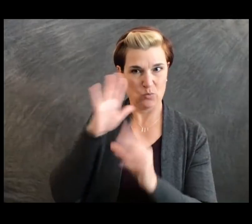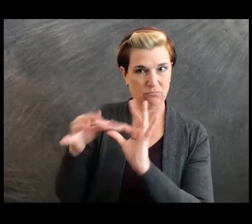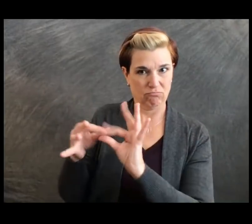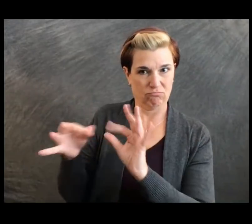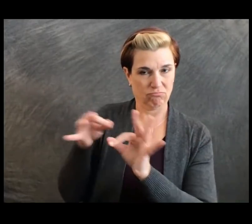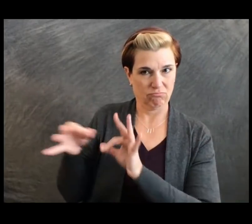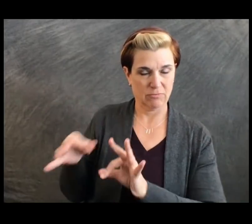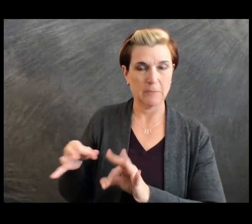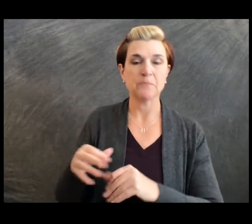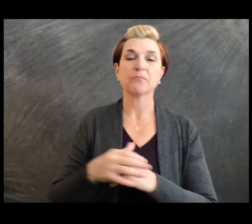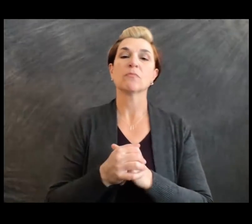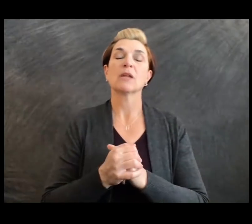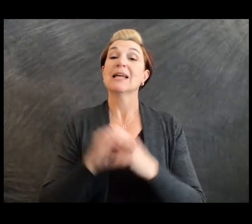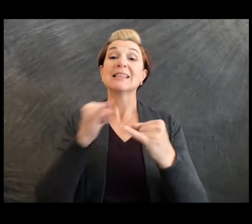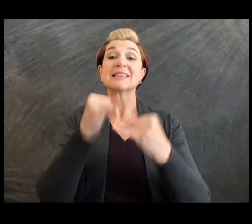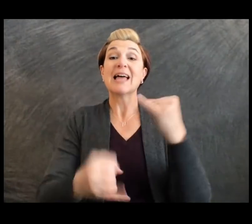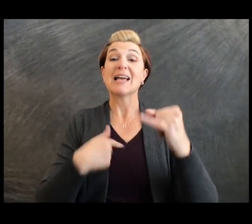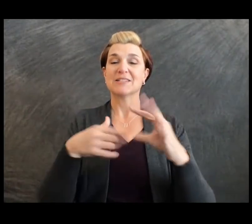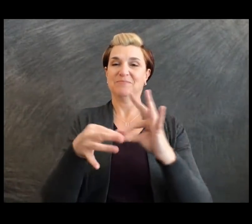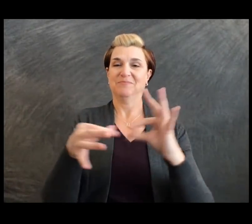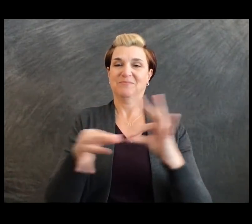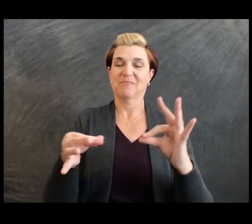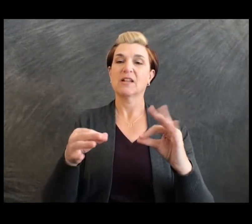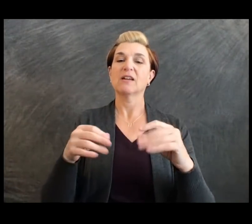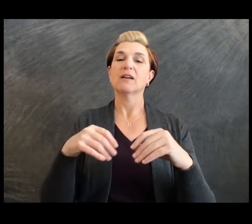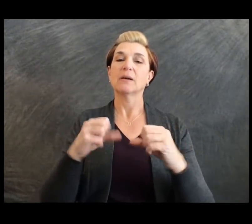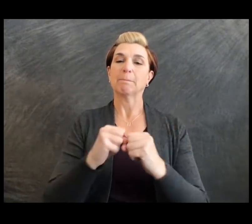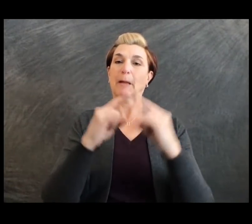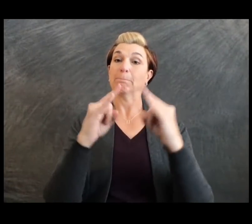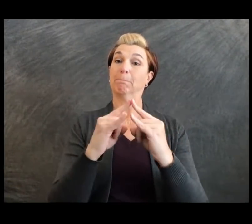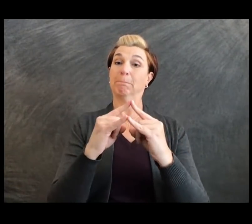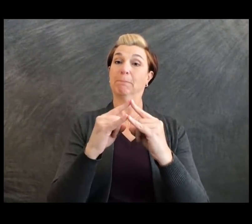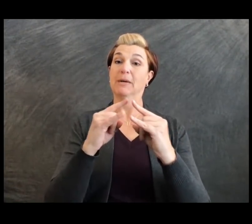sites I know they're popular now because you know there's now an acronym which